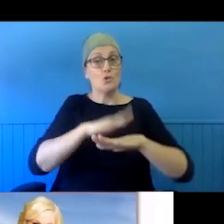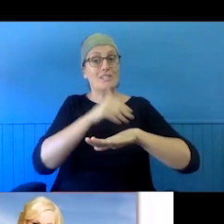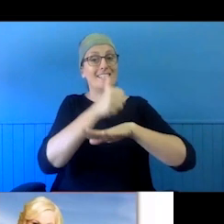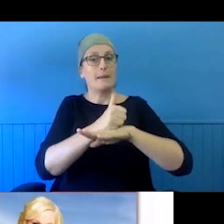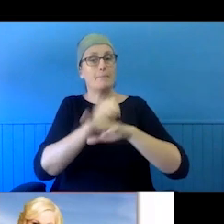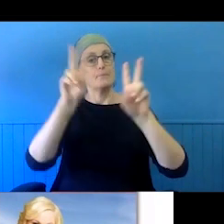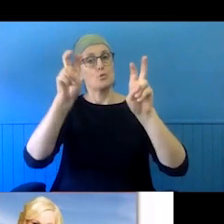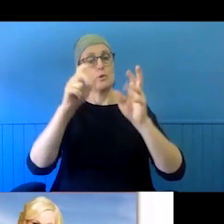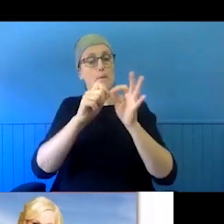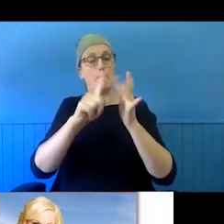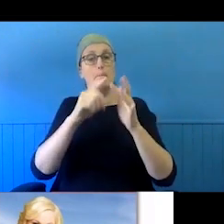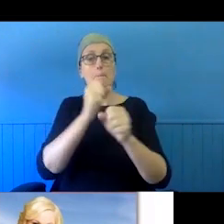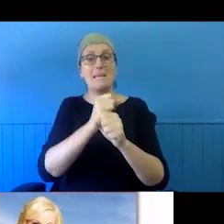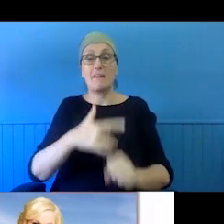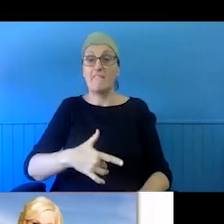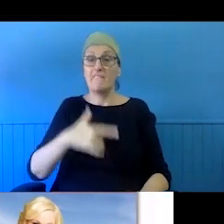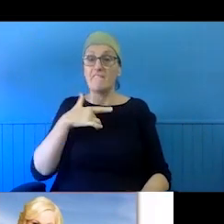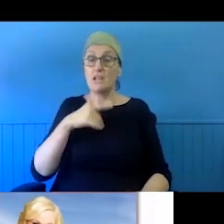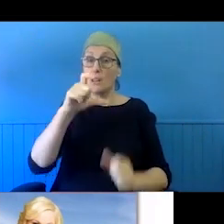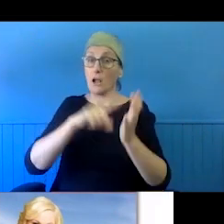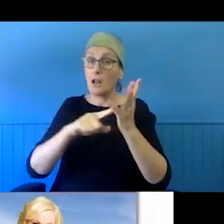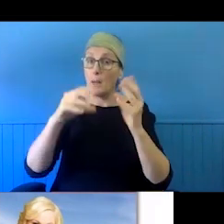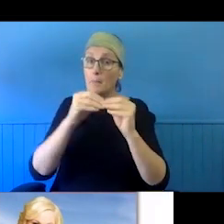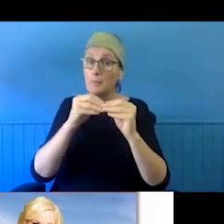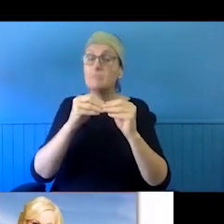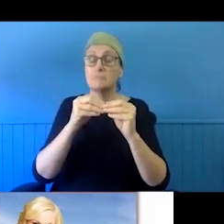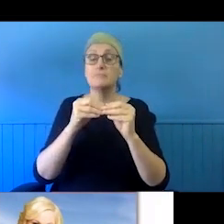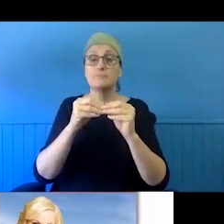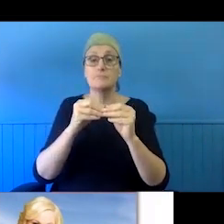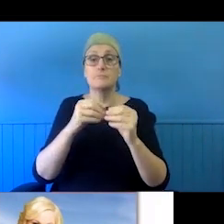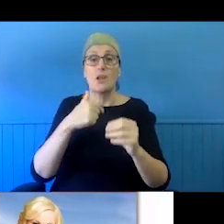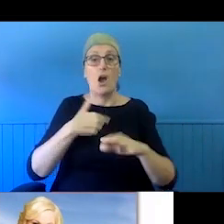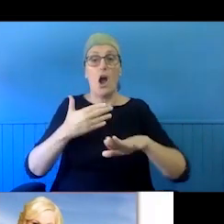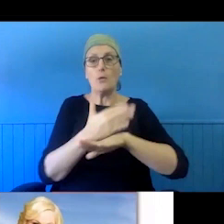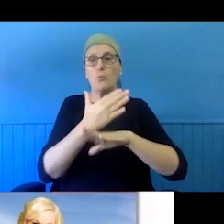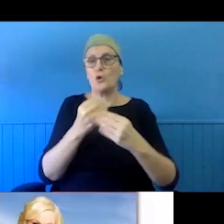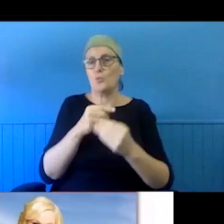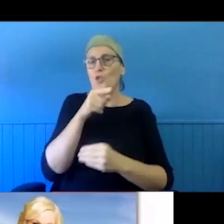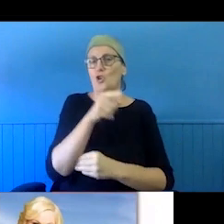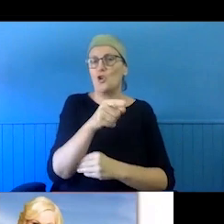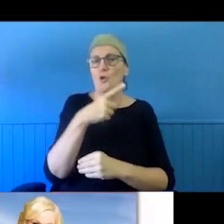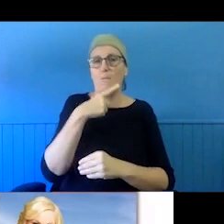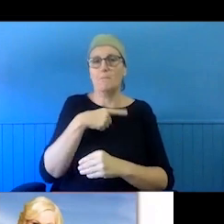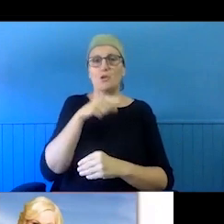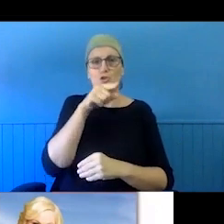worked with Honour because she was part of an accelerated creative